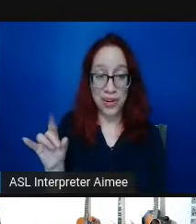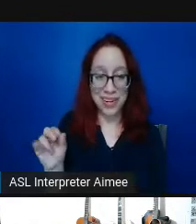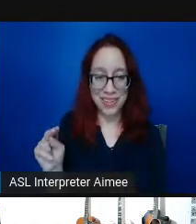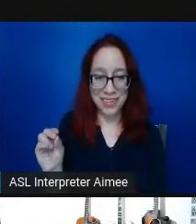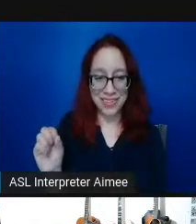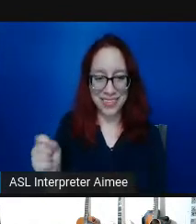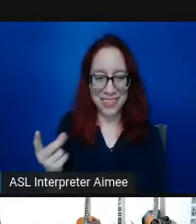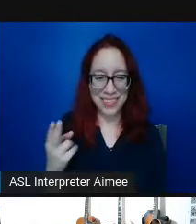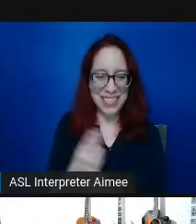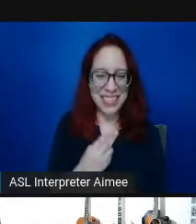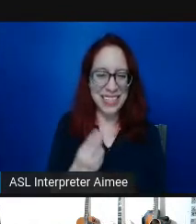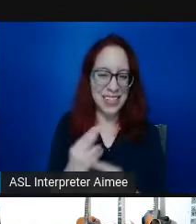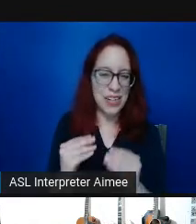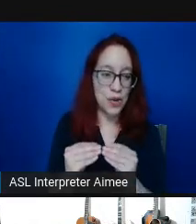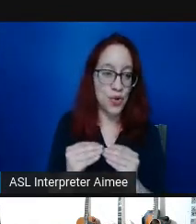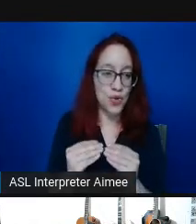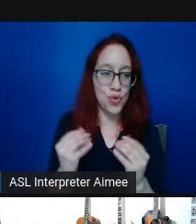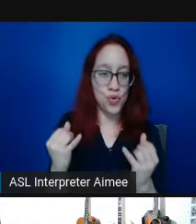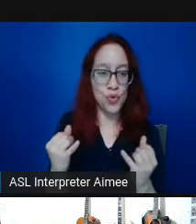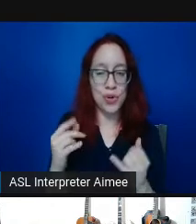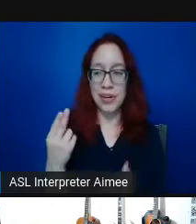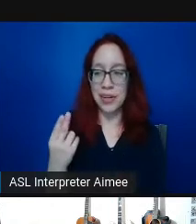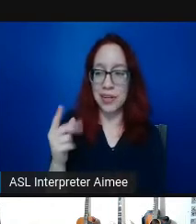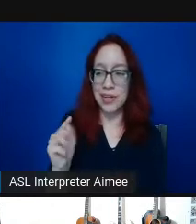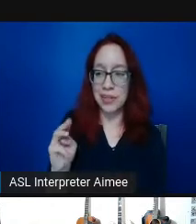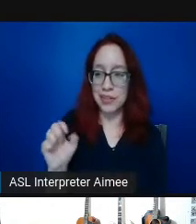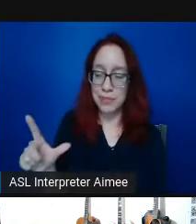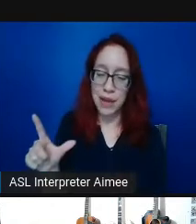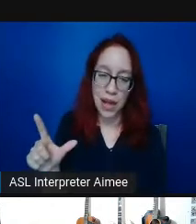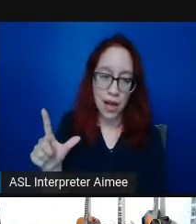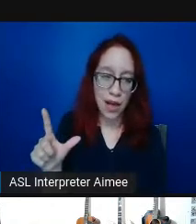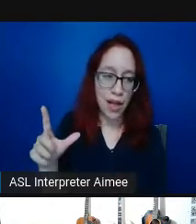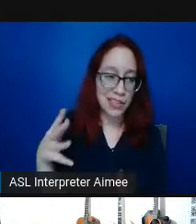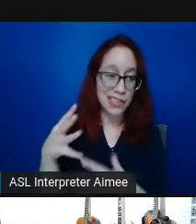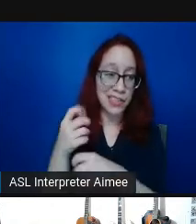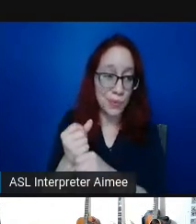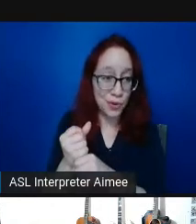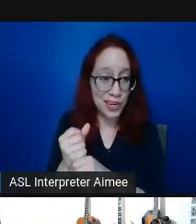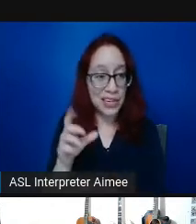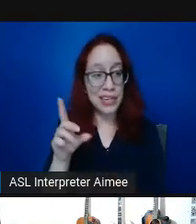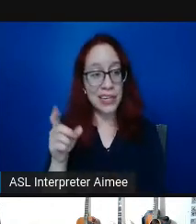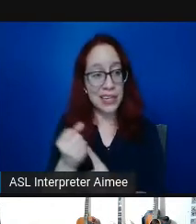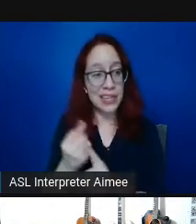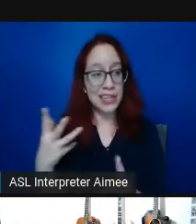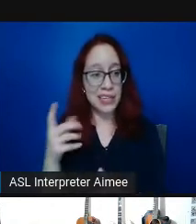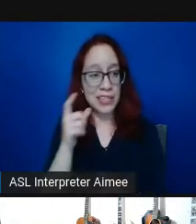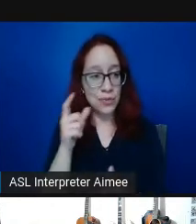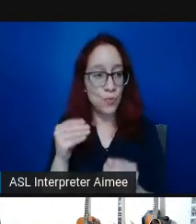more modern HTML 5 summary in details elements, which are now widely supported by browsers